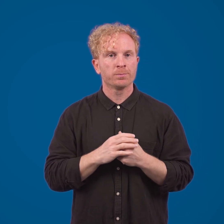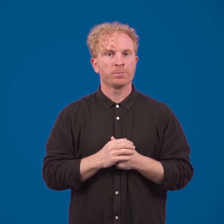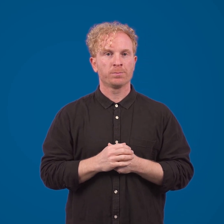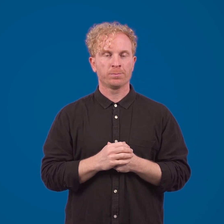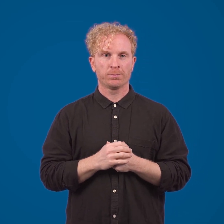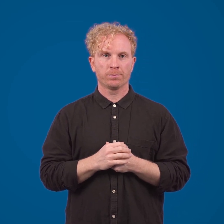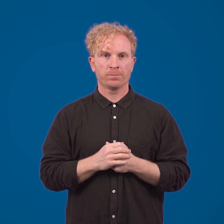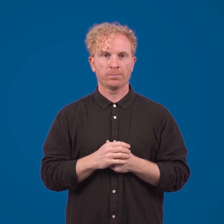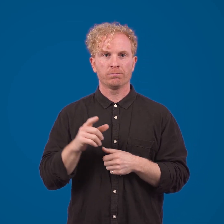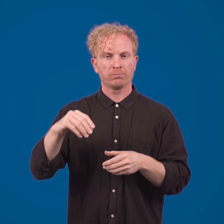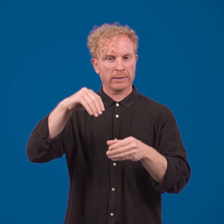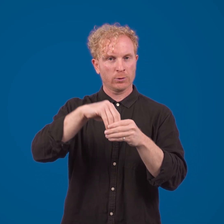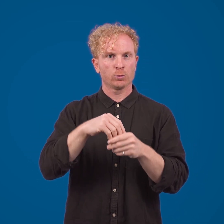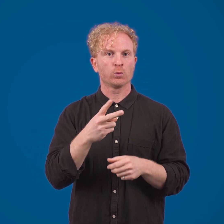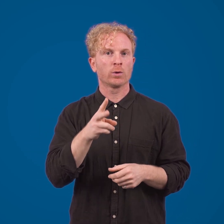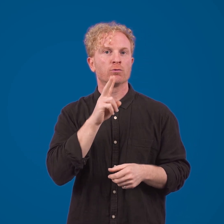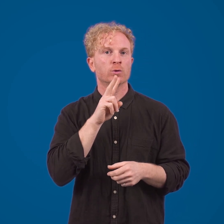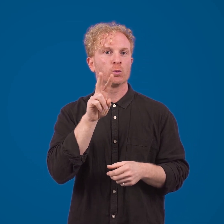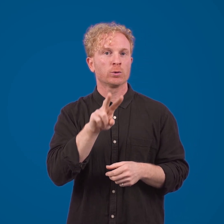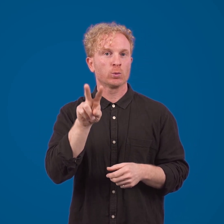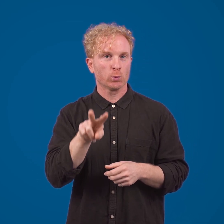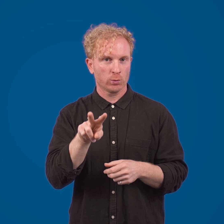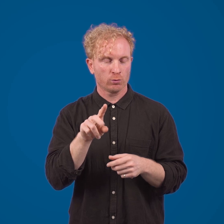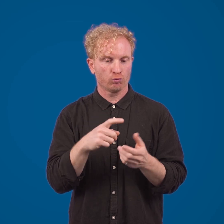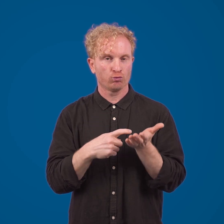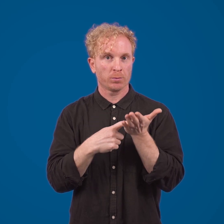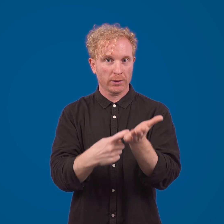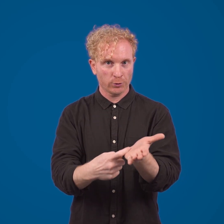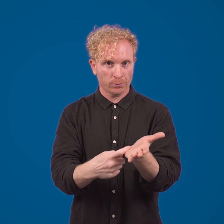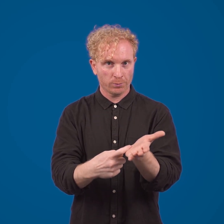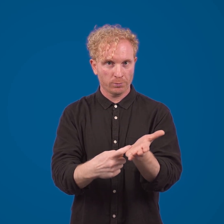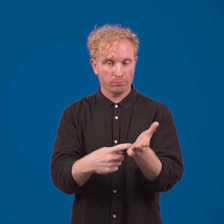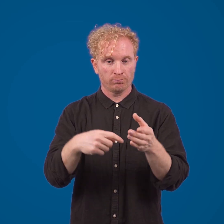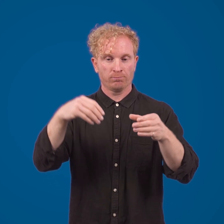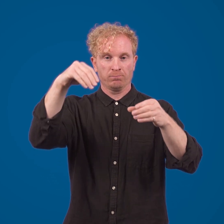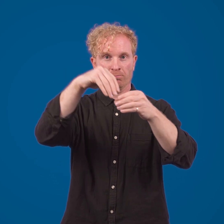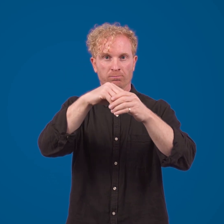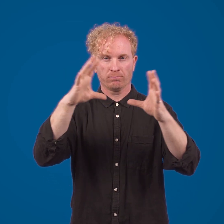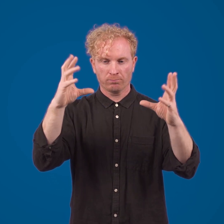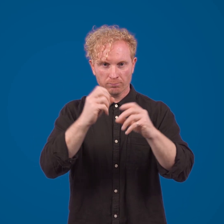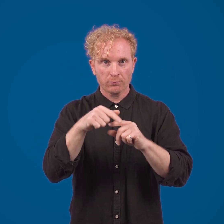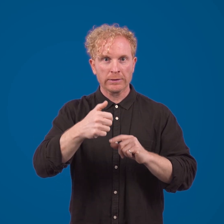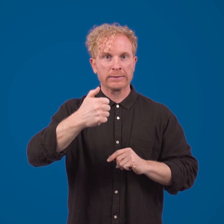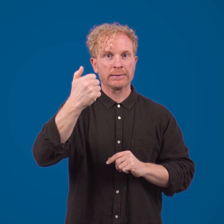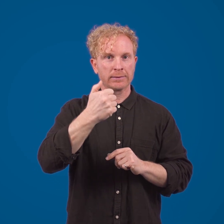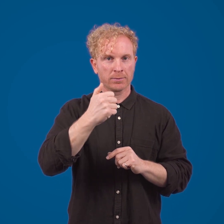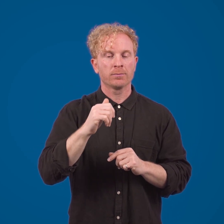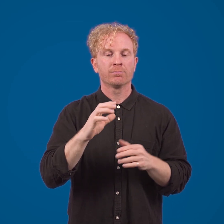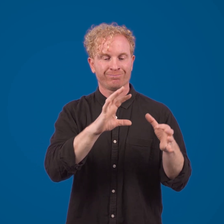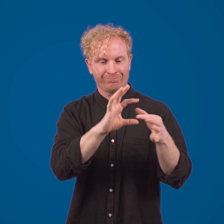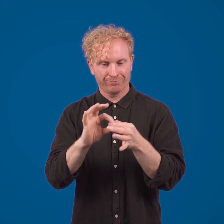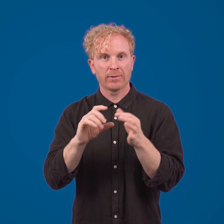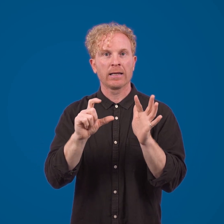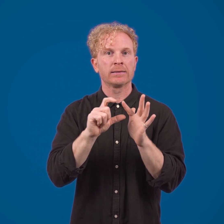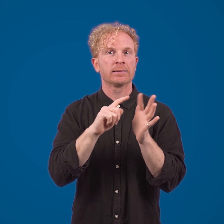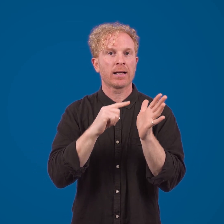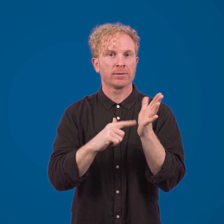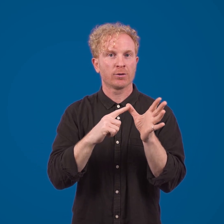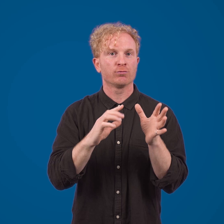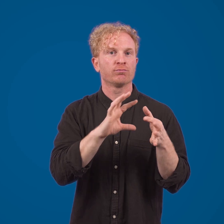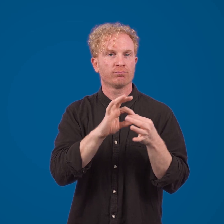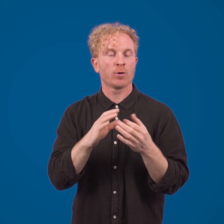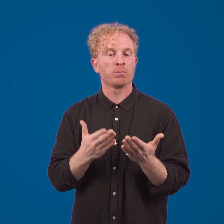It made 222 recommendations of which 16 were data related